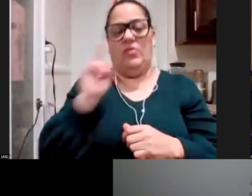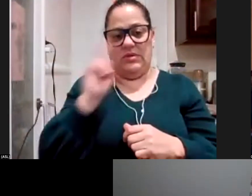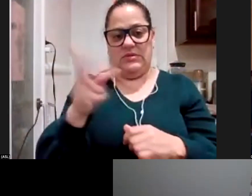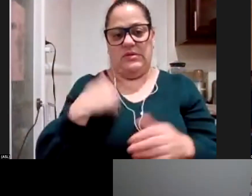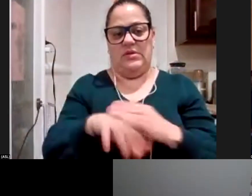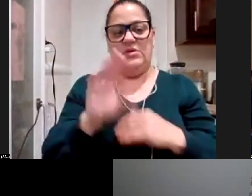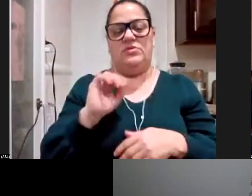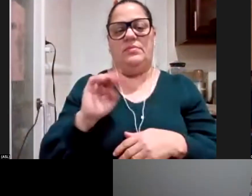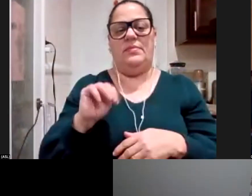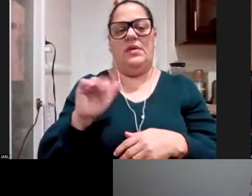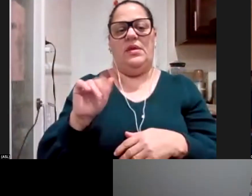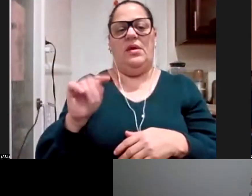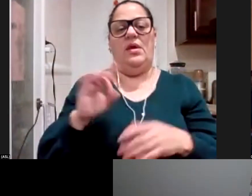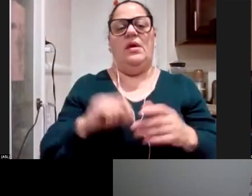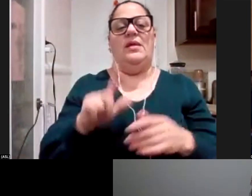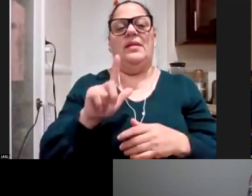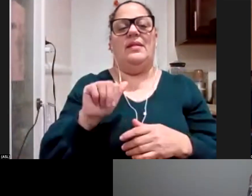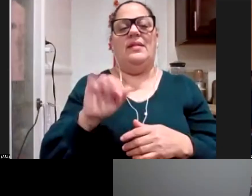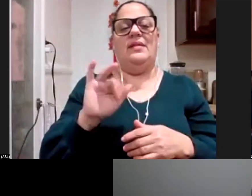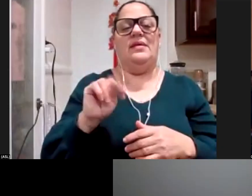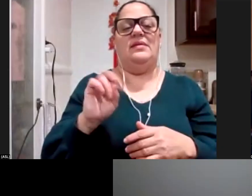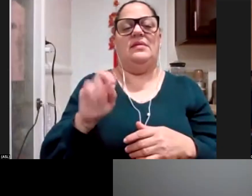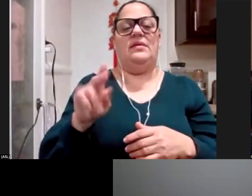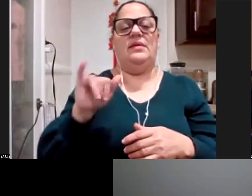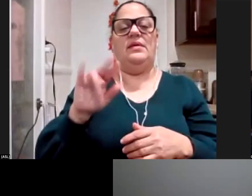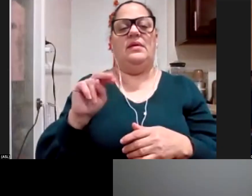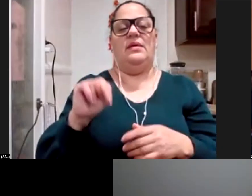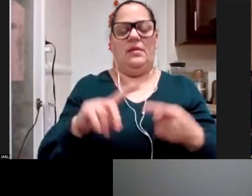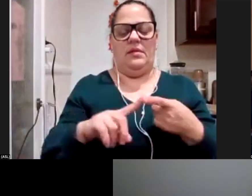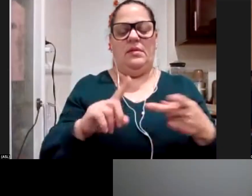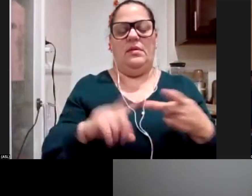we're we're out there on LinkedIn. who are out there on uh most of the platforms to try